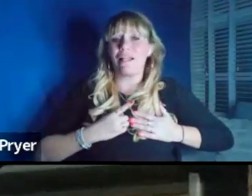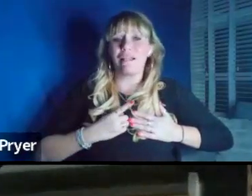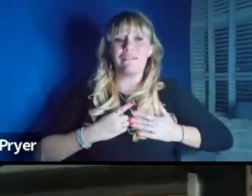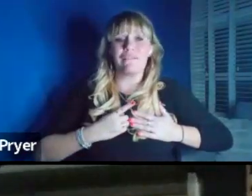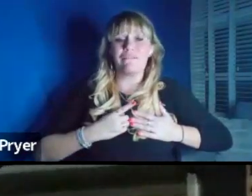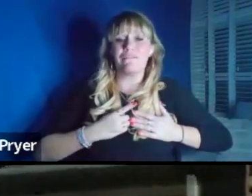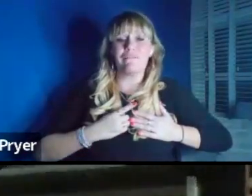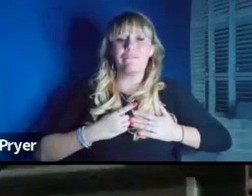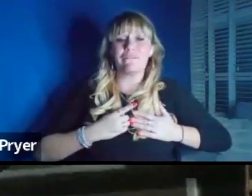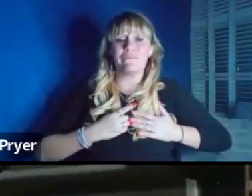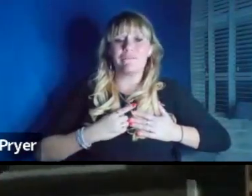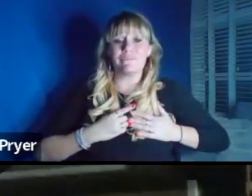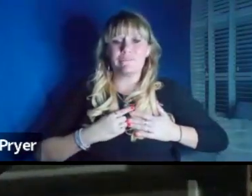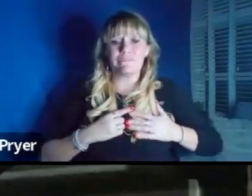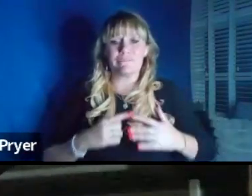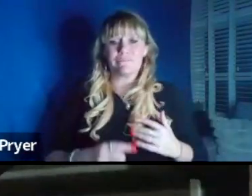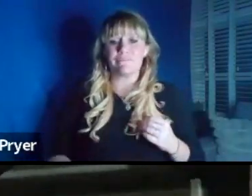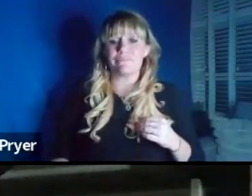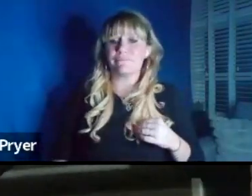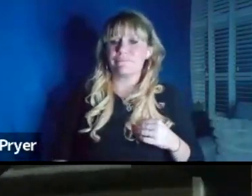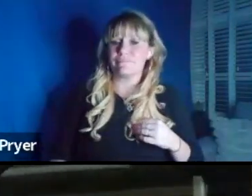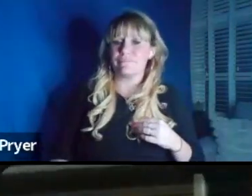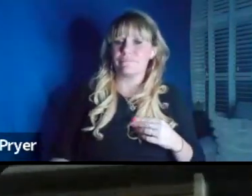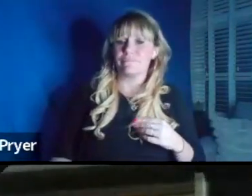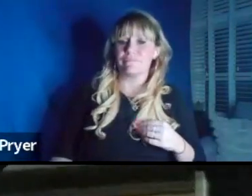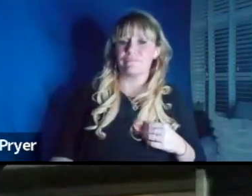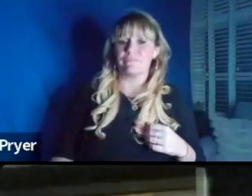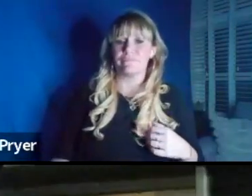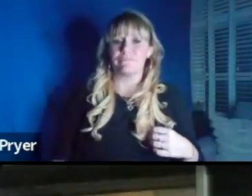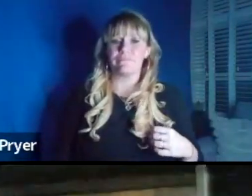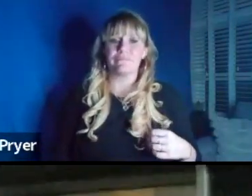And don't ask me why I love you